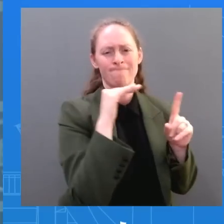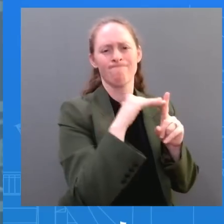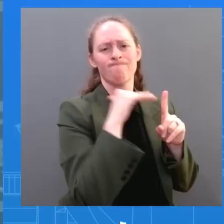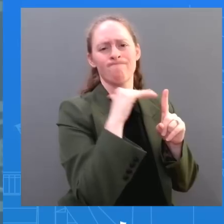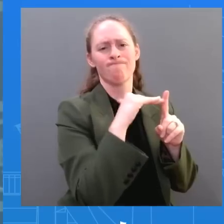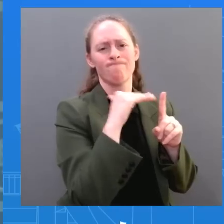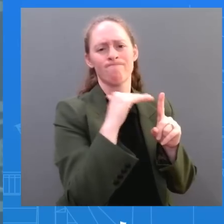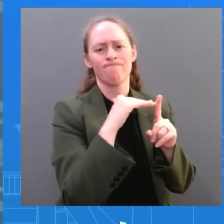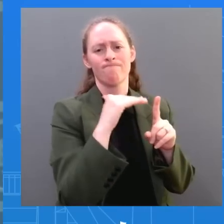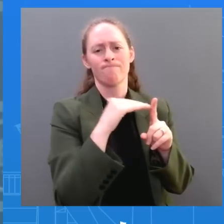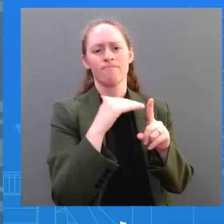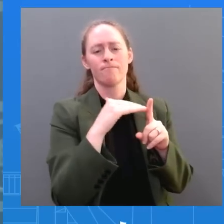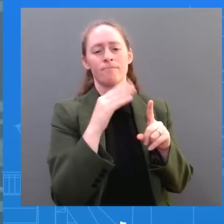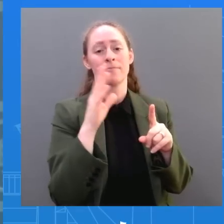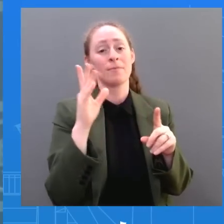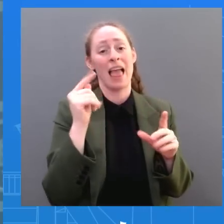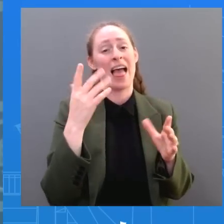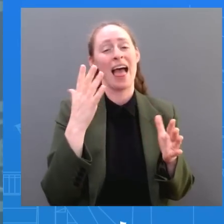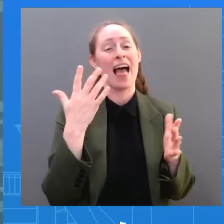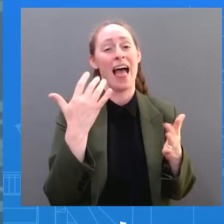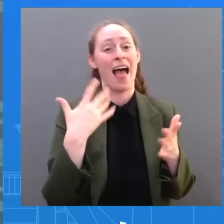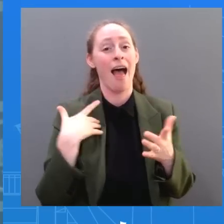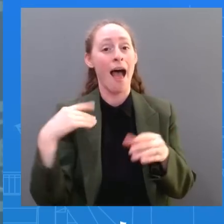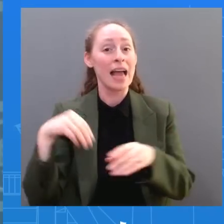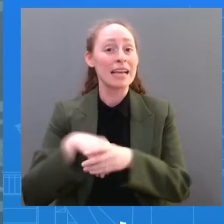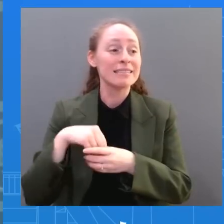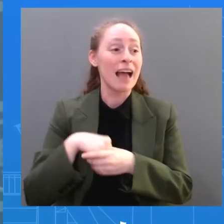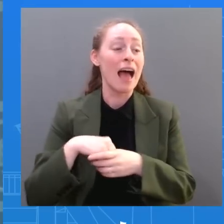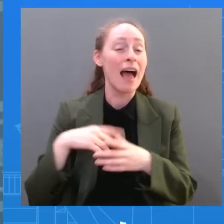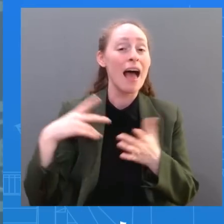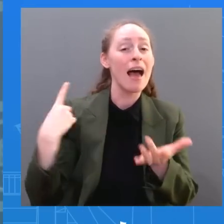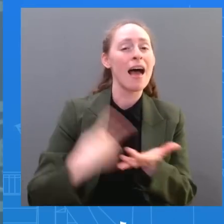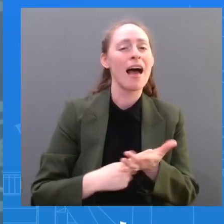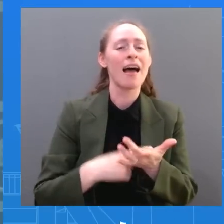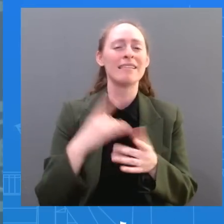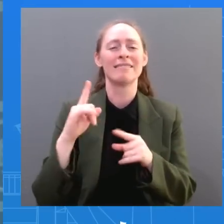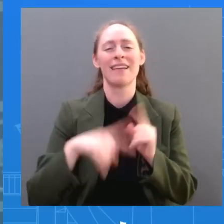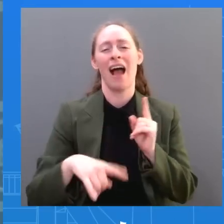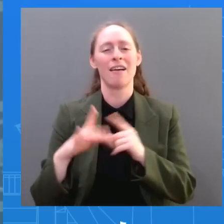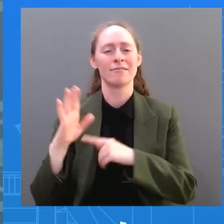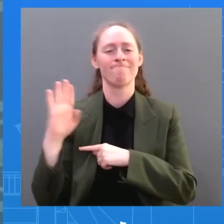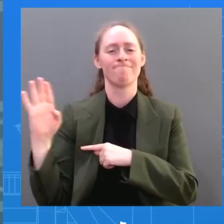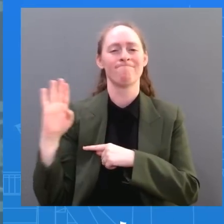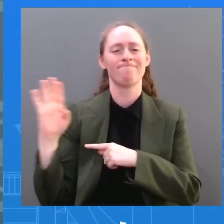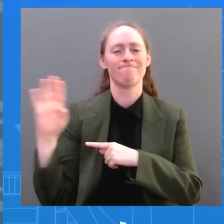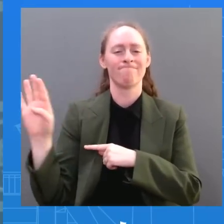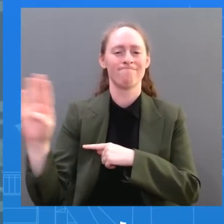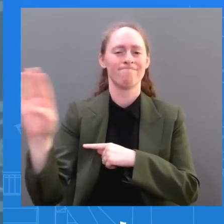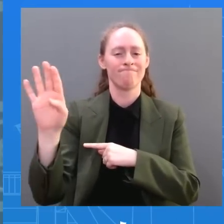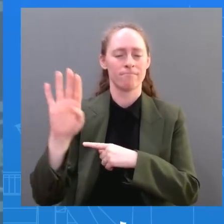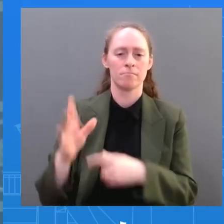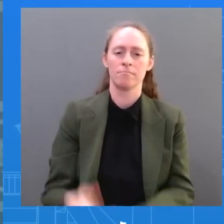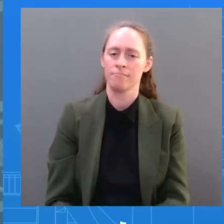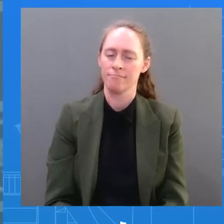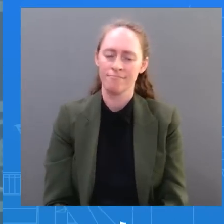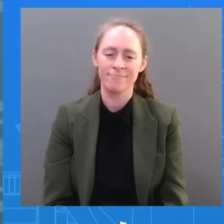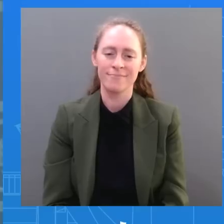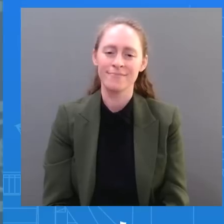but we're going to continue to do the work with folks on the Hill to get this done. Go ahead. The Press: Karine, thanks. A couple questions.